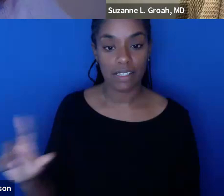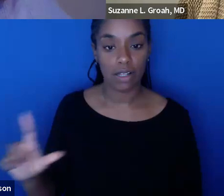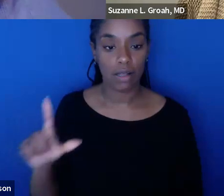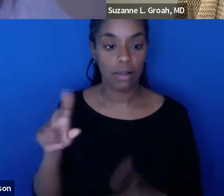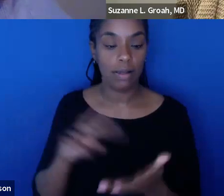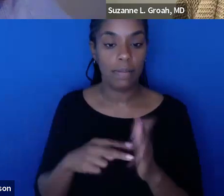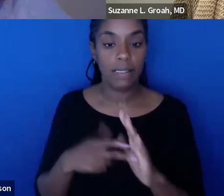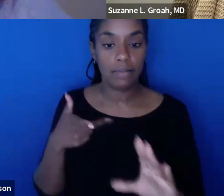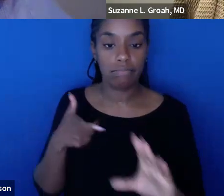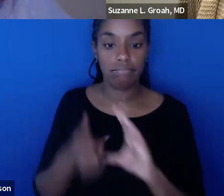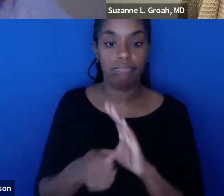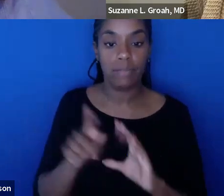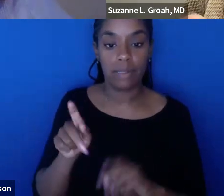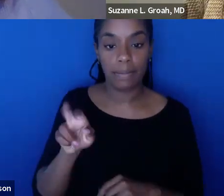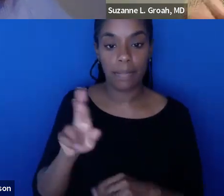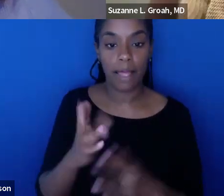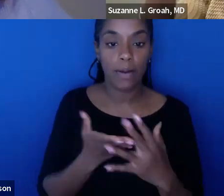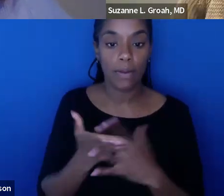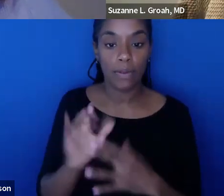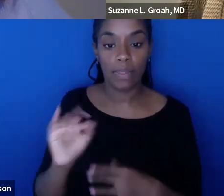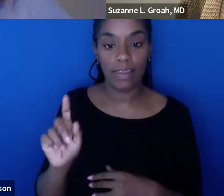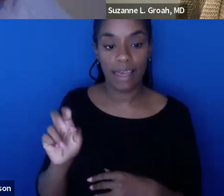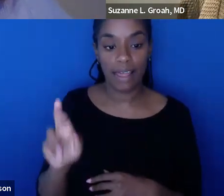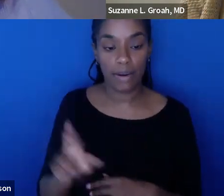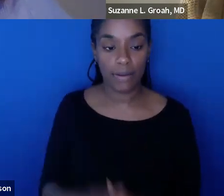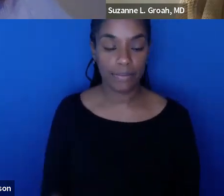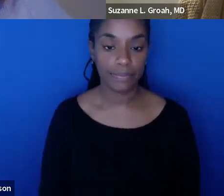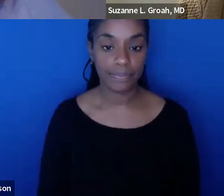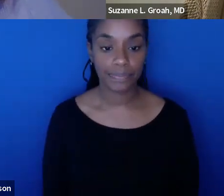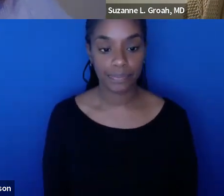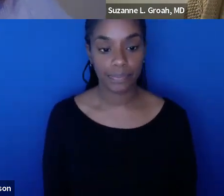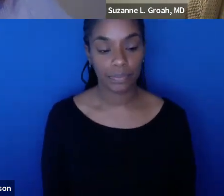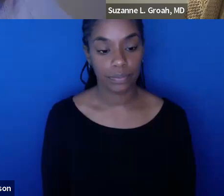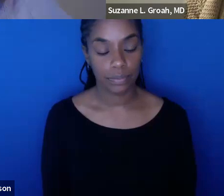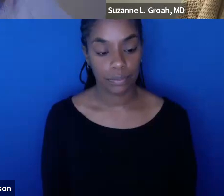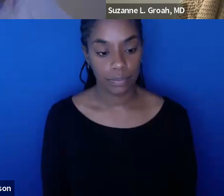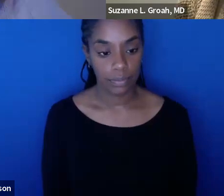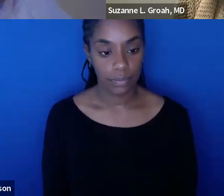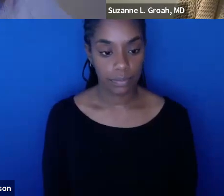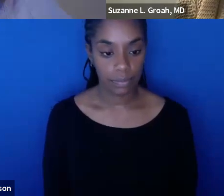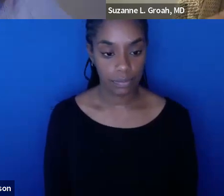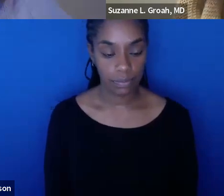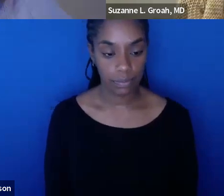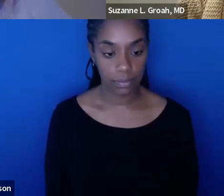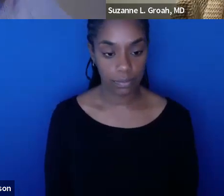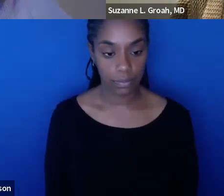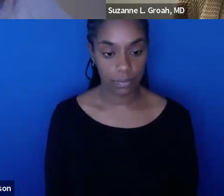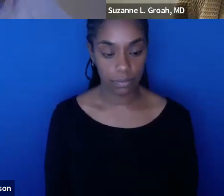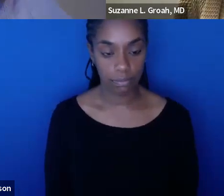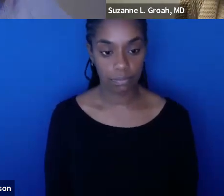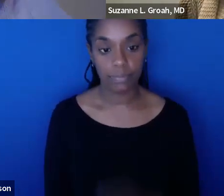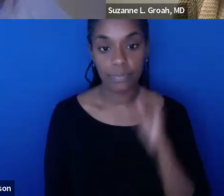So you just use the catheter and attach a syringe to the end and instill into the